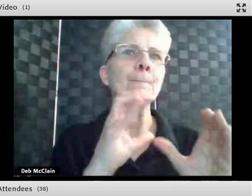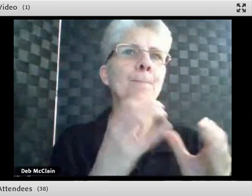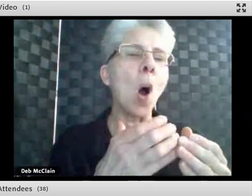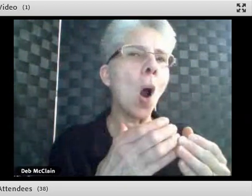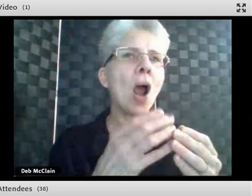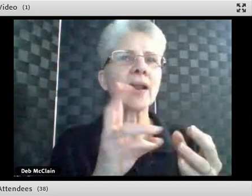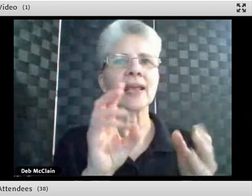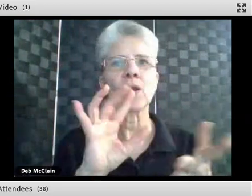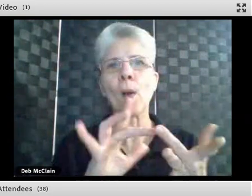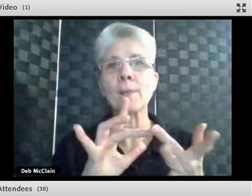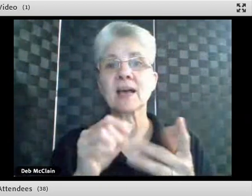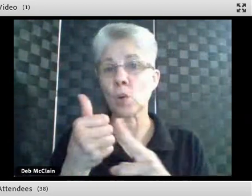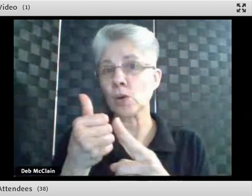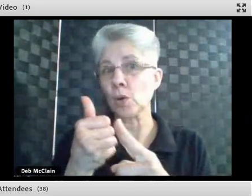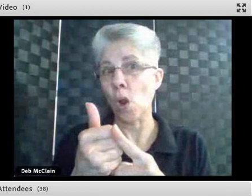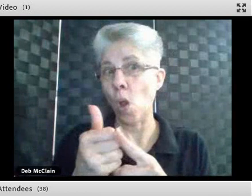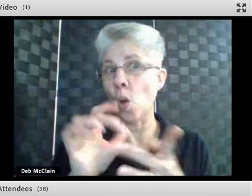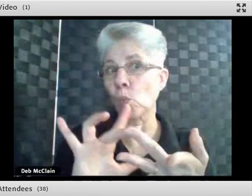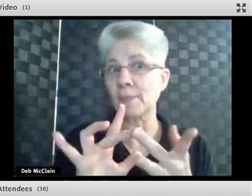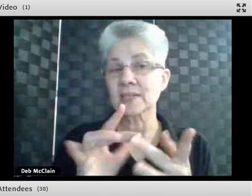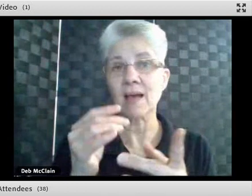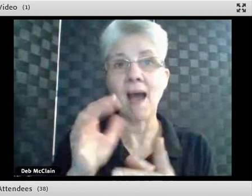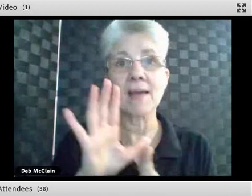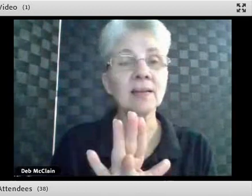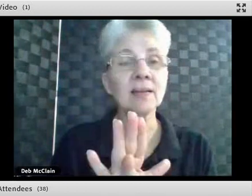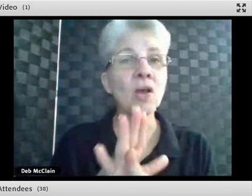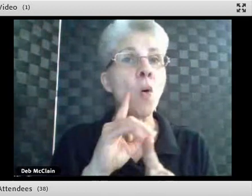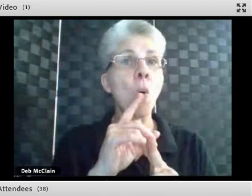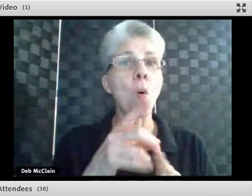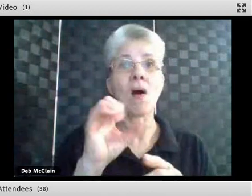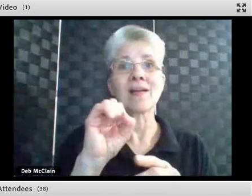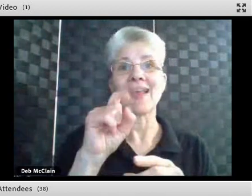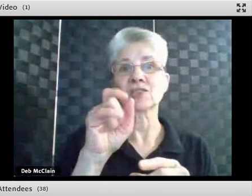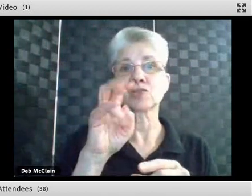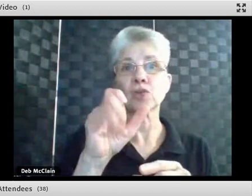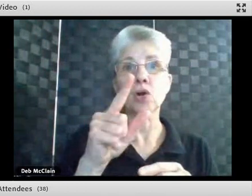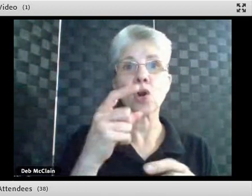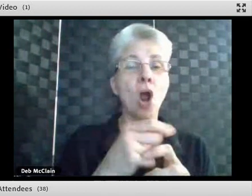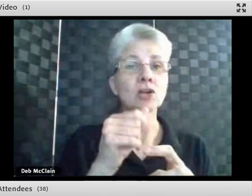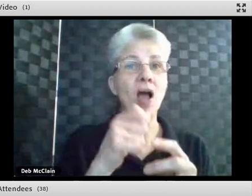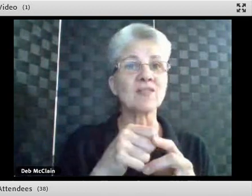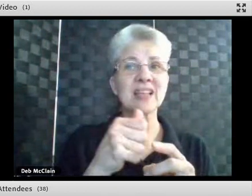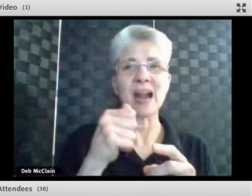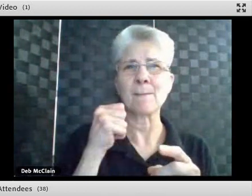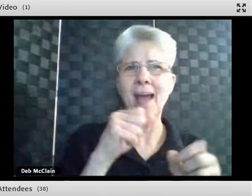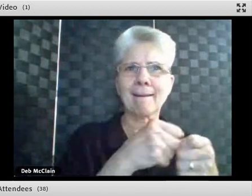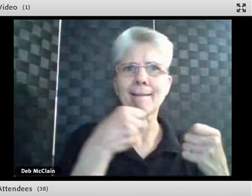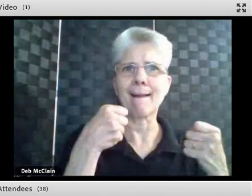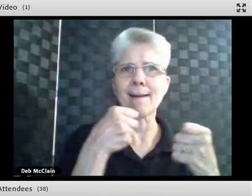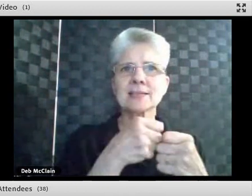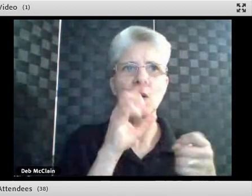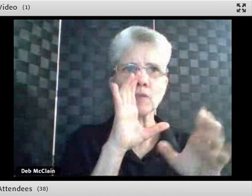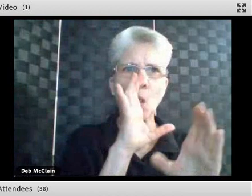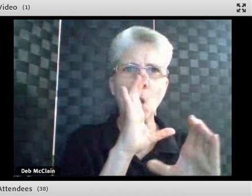They could be on your own personal website. It could be on external hard drives in that closet. You're going to have to do some hunting to find